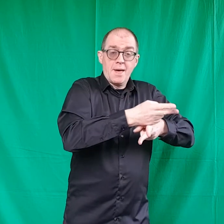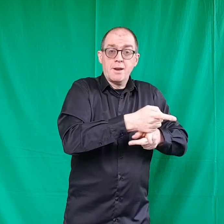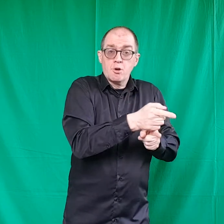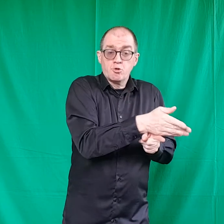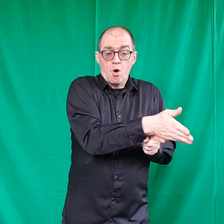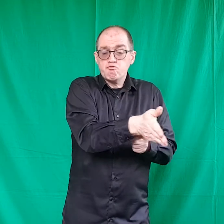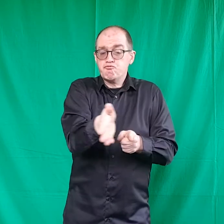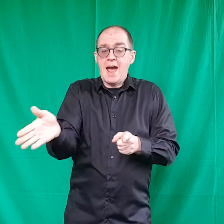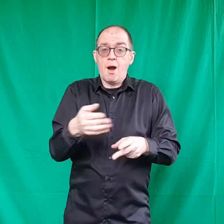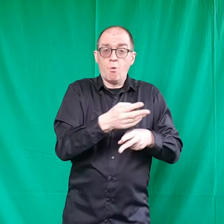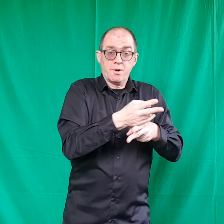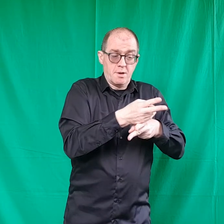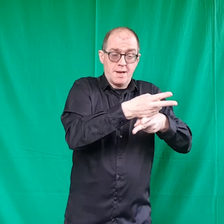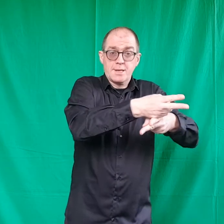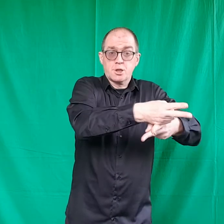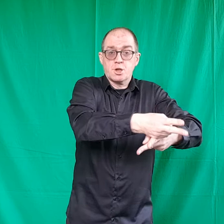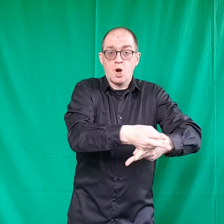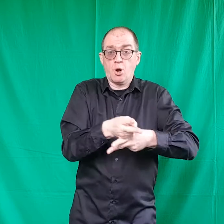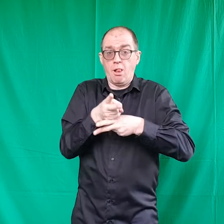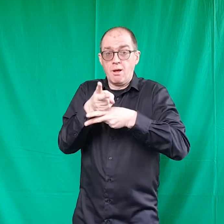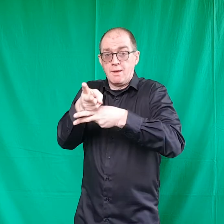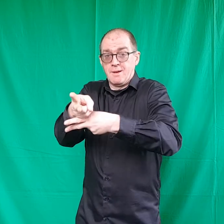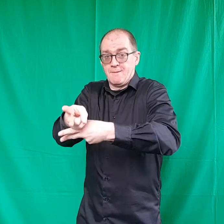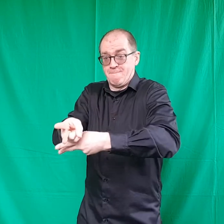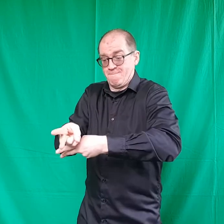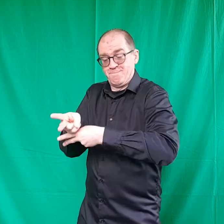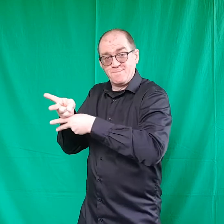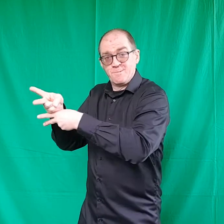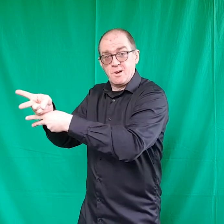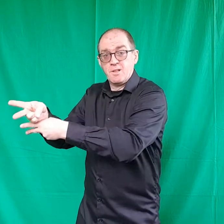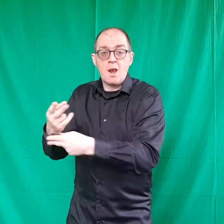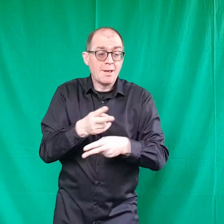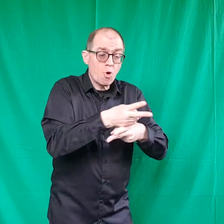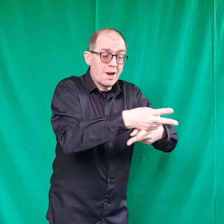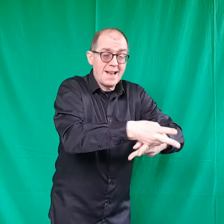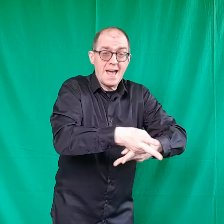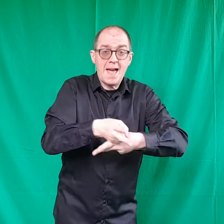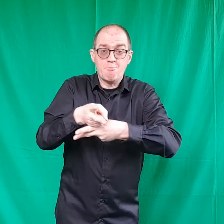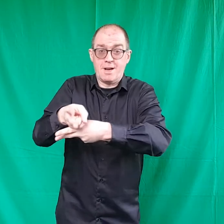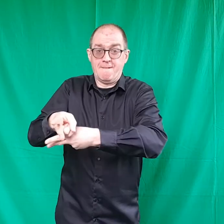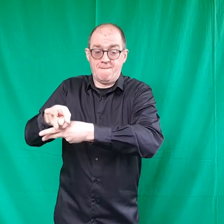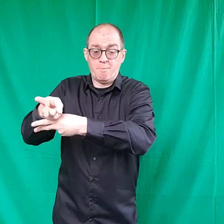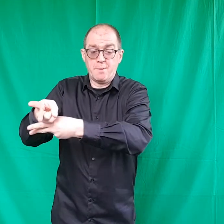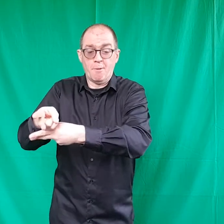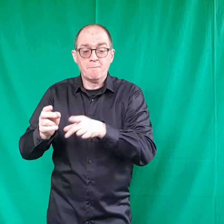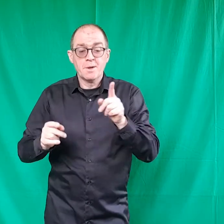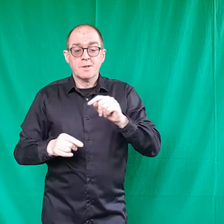and then you go round in a circle. Alright? Like you're caring for people.